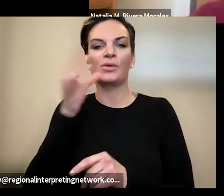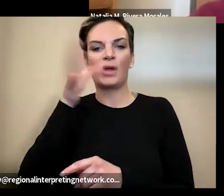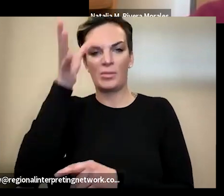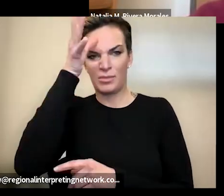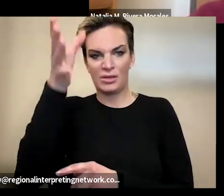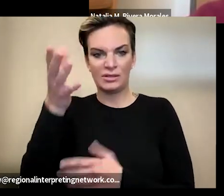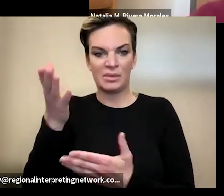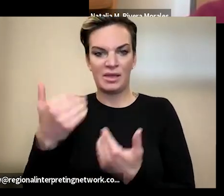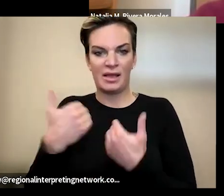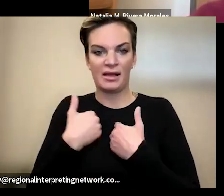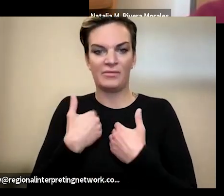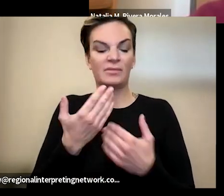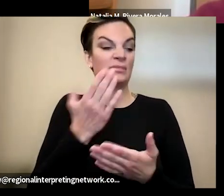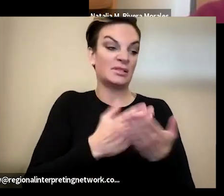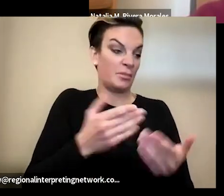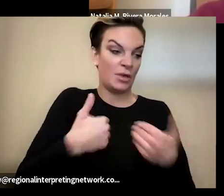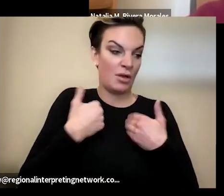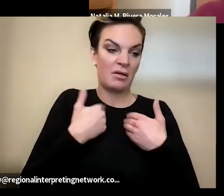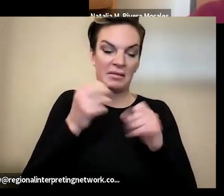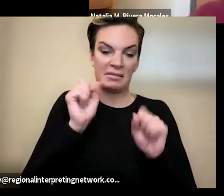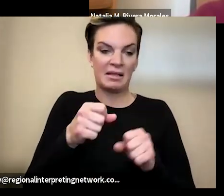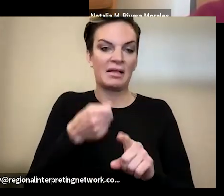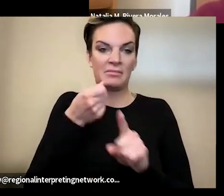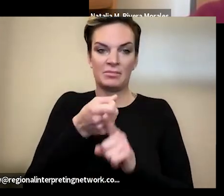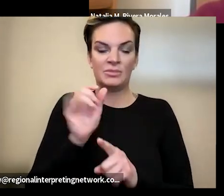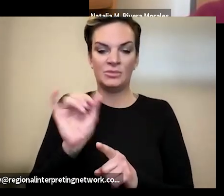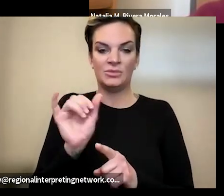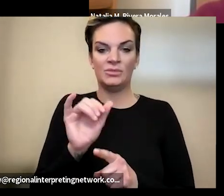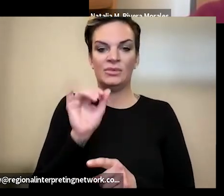you don't even have to be old to have osteoarthritis, but it's a kind of arthritis that